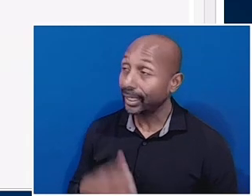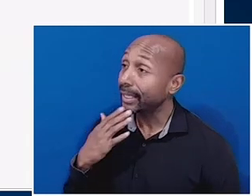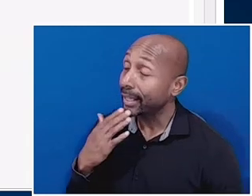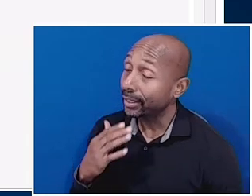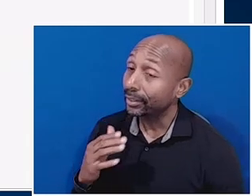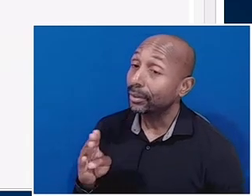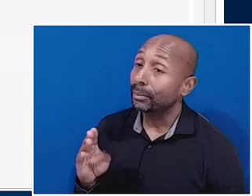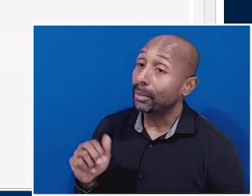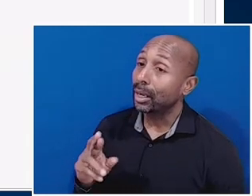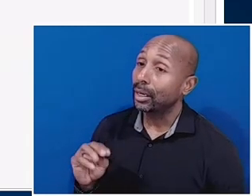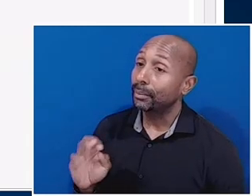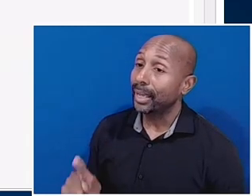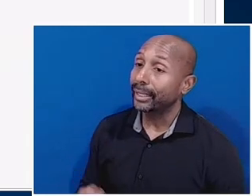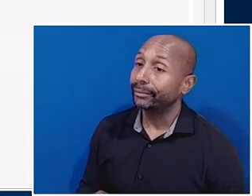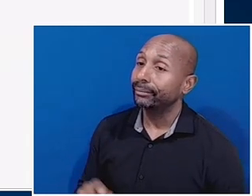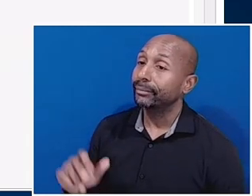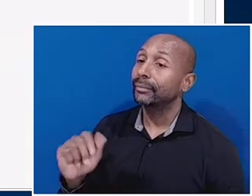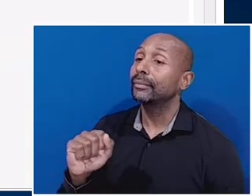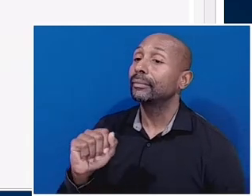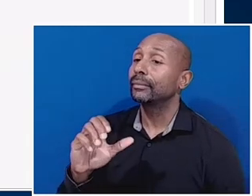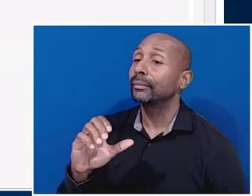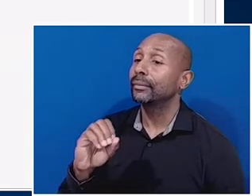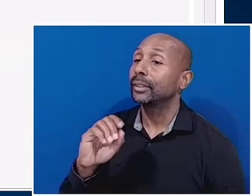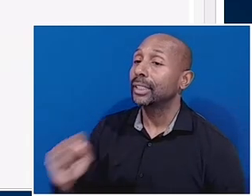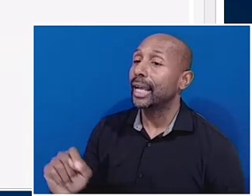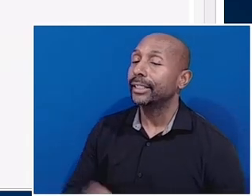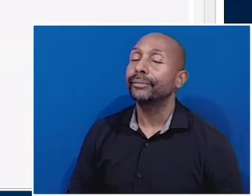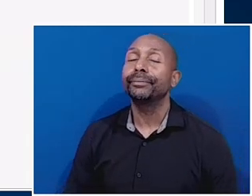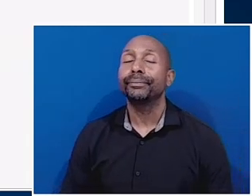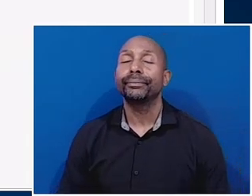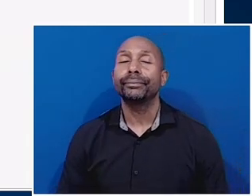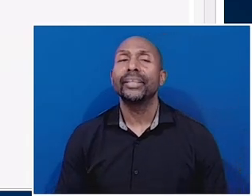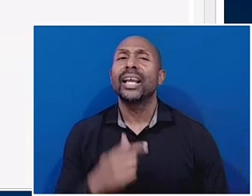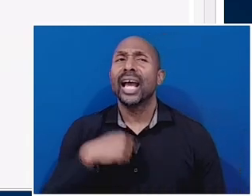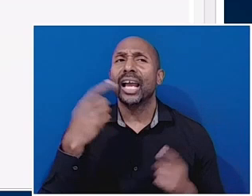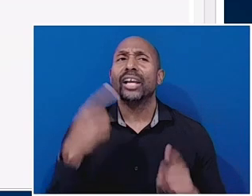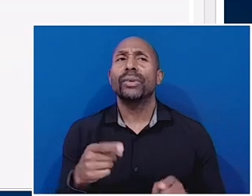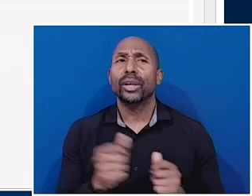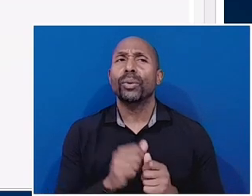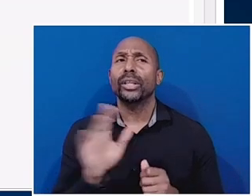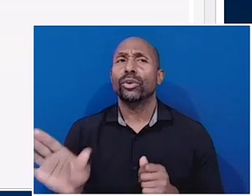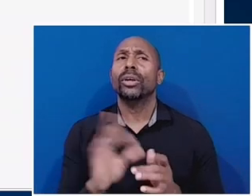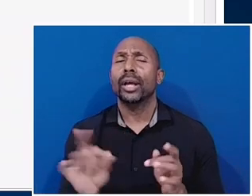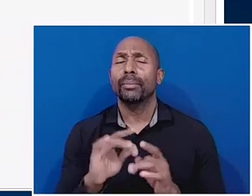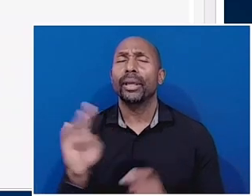I agree with what you're saying, Barmak, in terms of the intent, right, just to